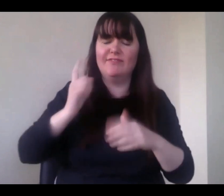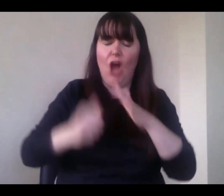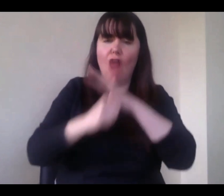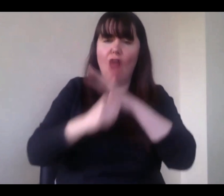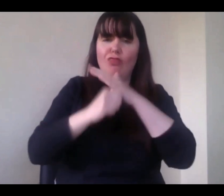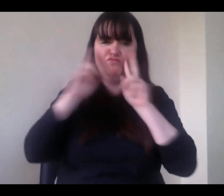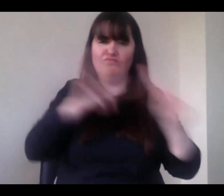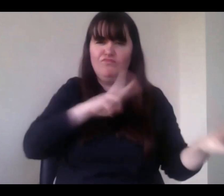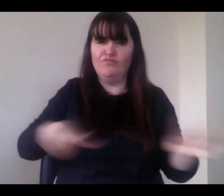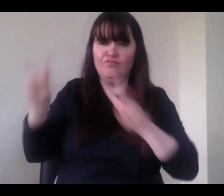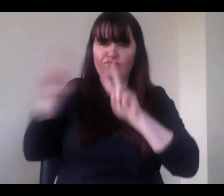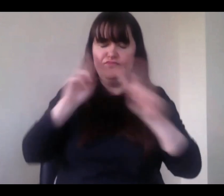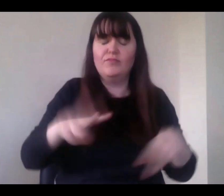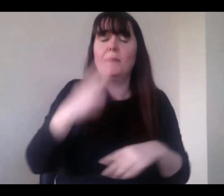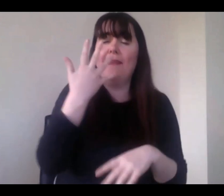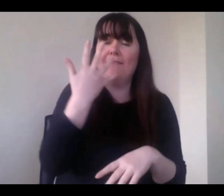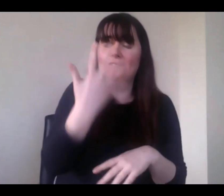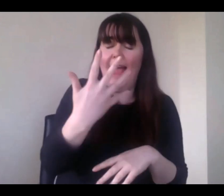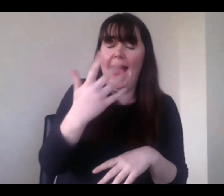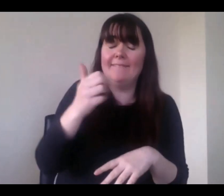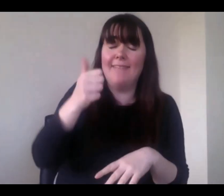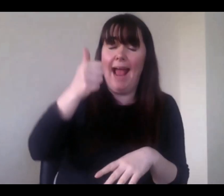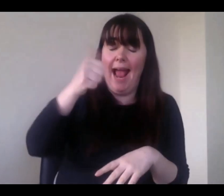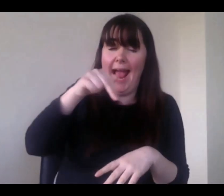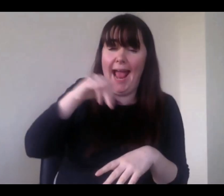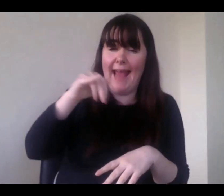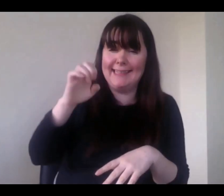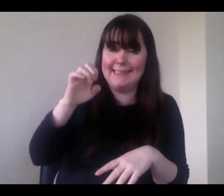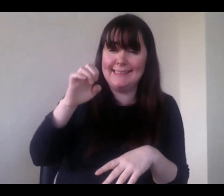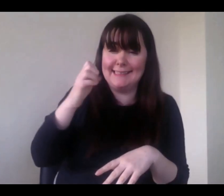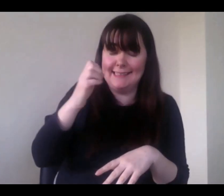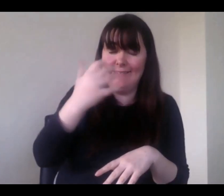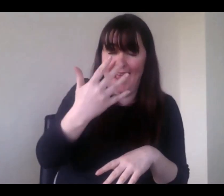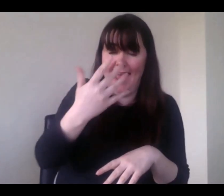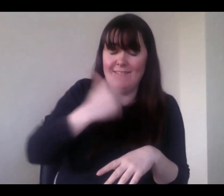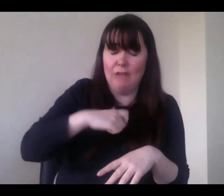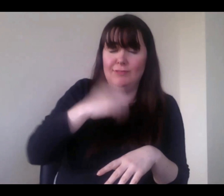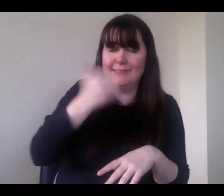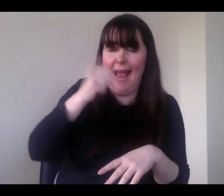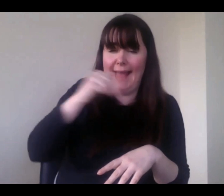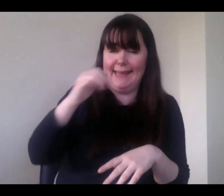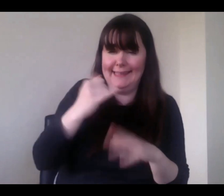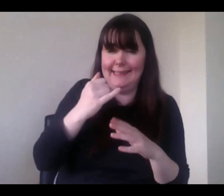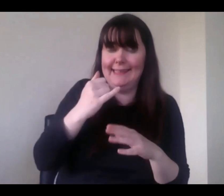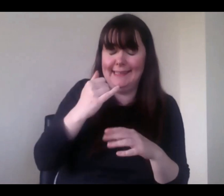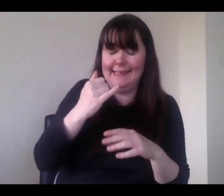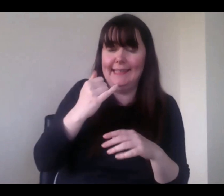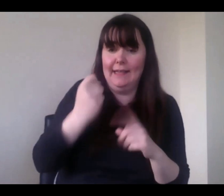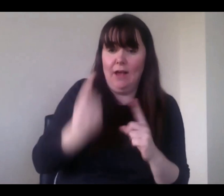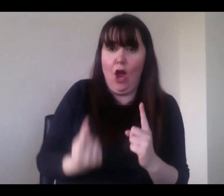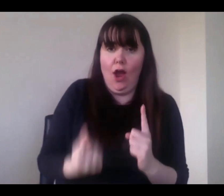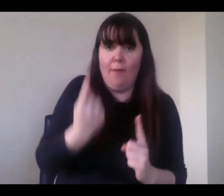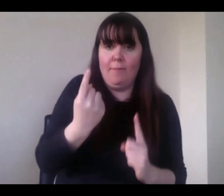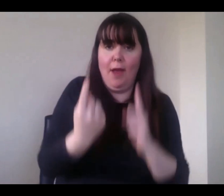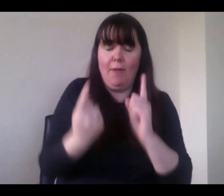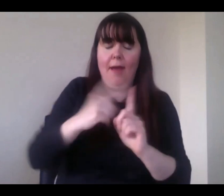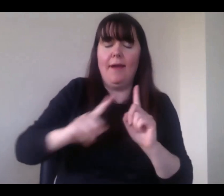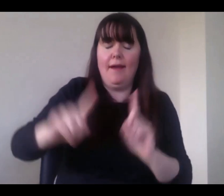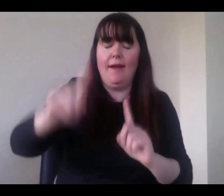had a sign for authority, authoritarianism, oppression. And we had five Annies dotted